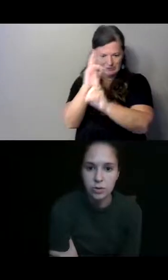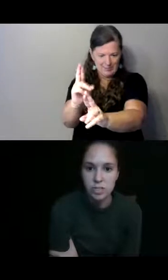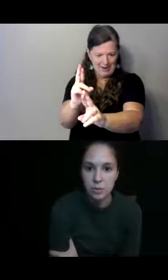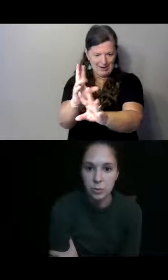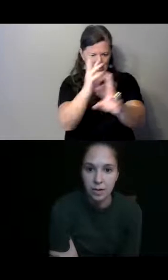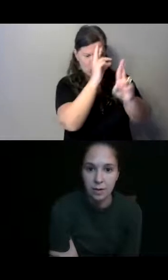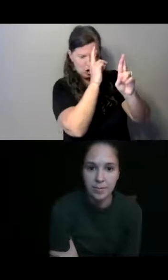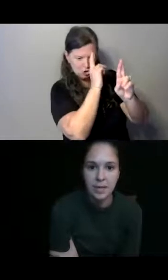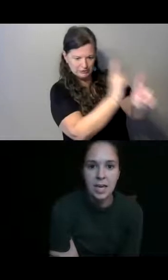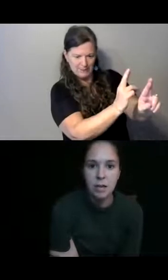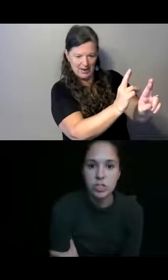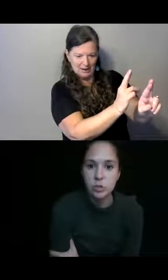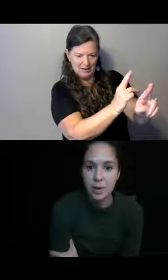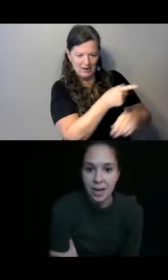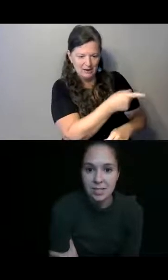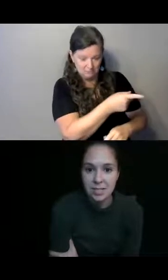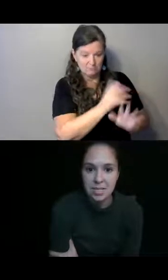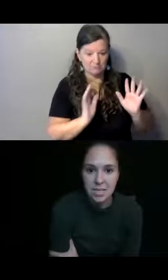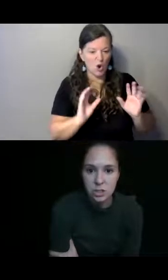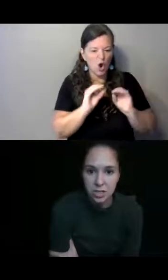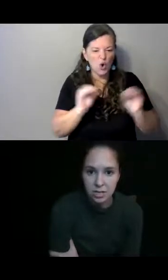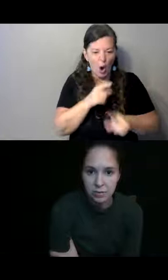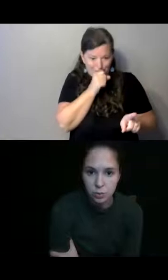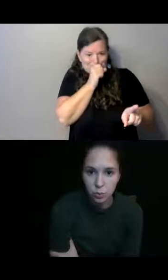you need to be aware and respect each individual.